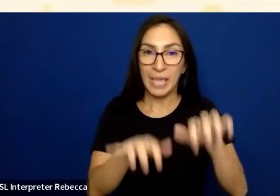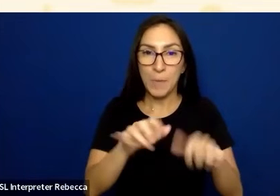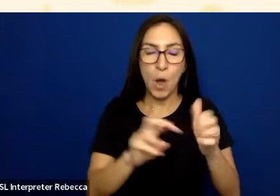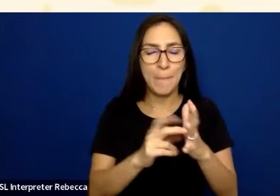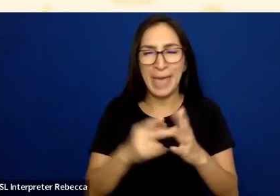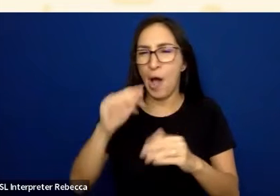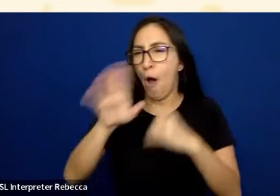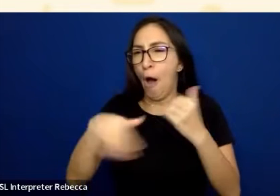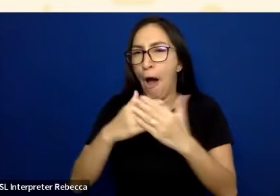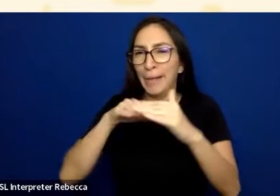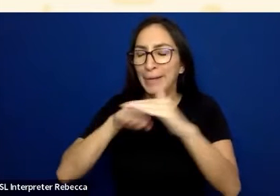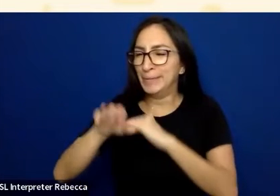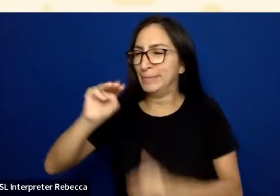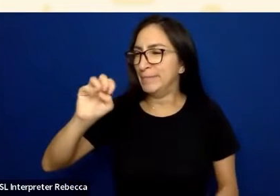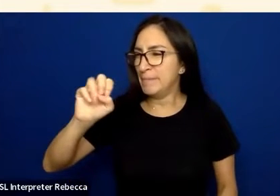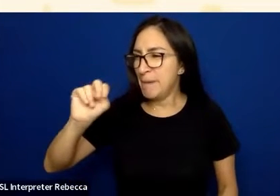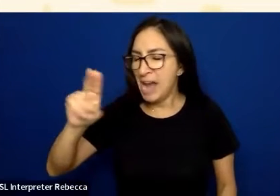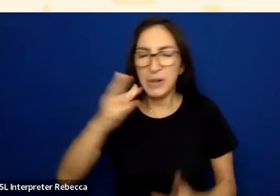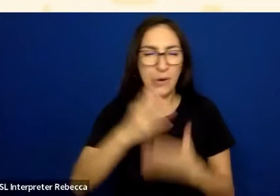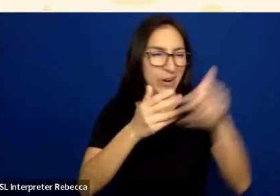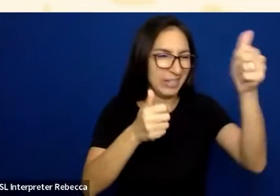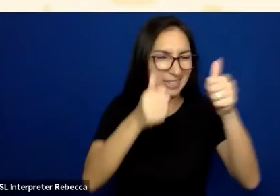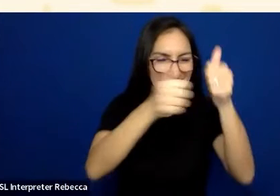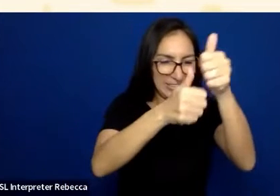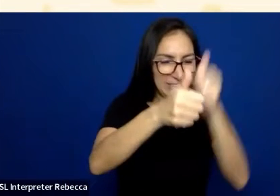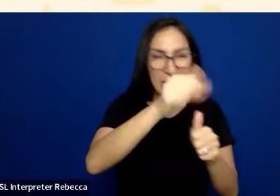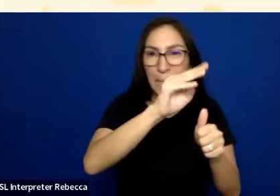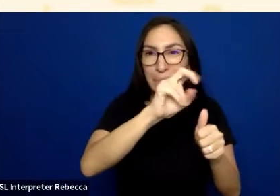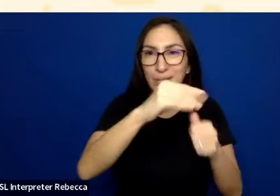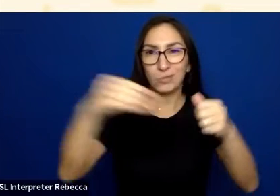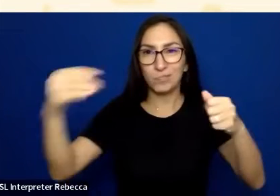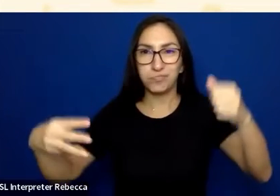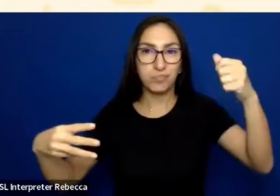even the tooltips. Also things like skip links.